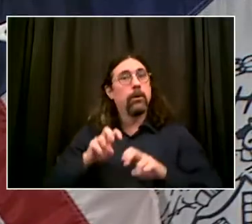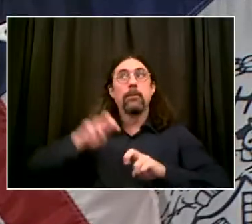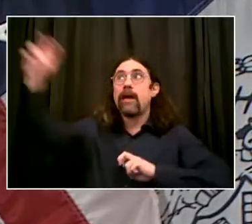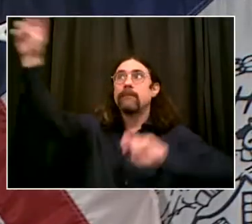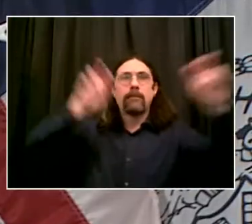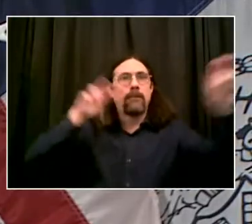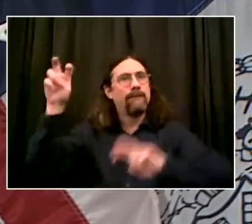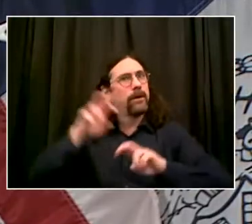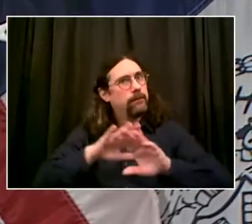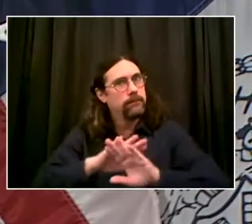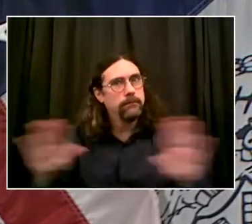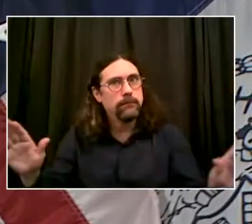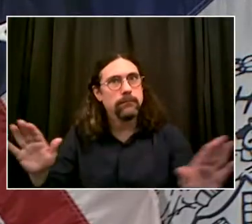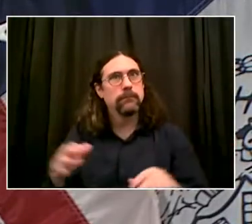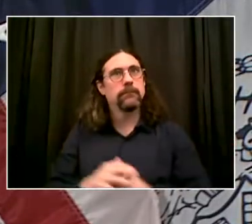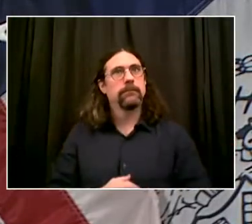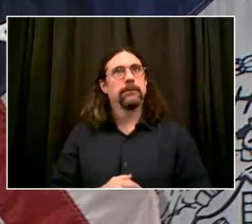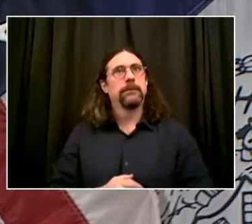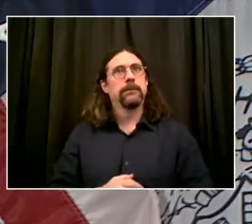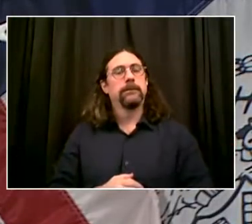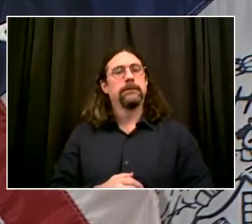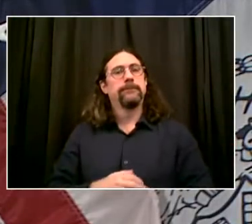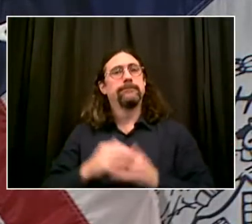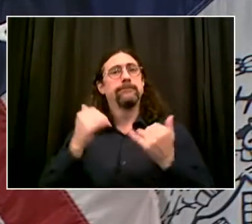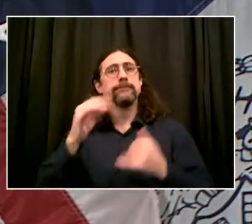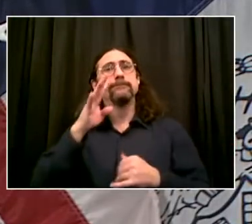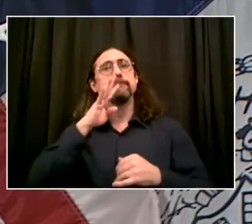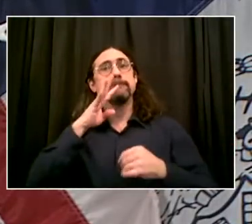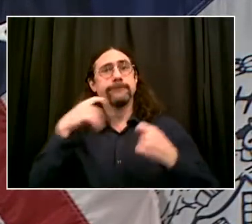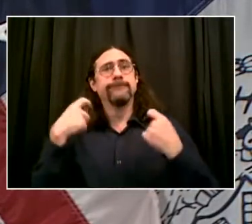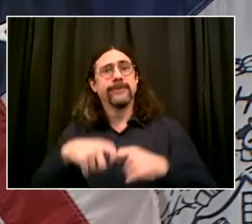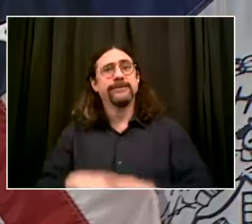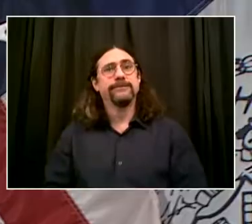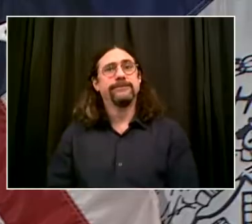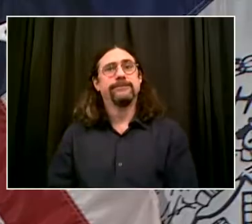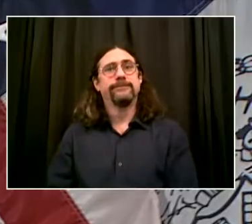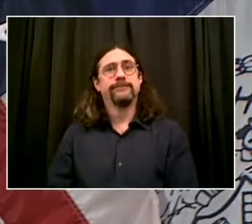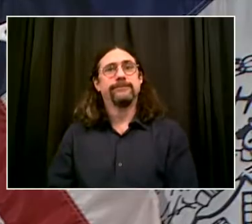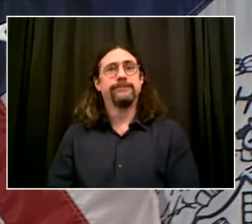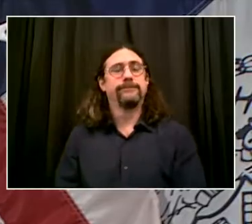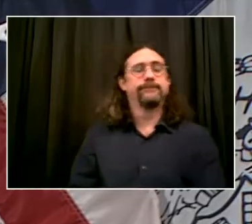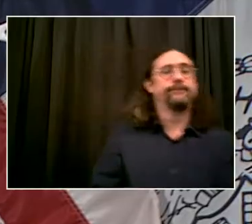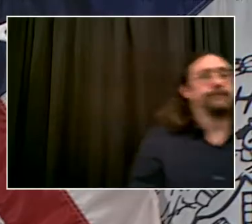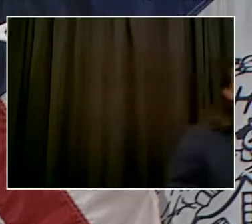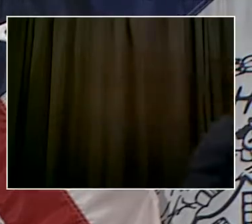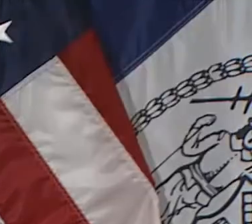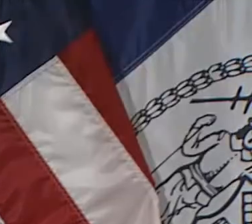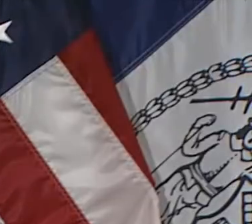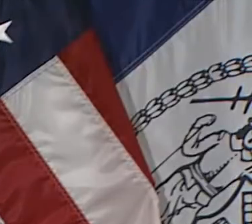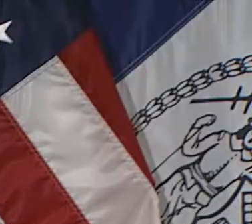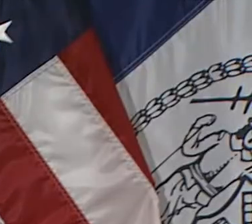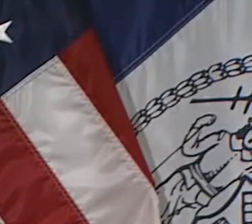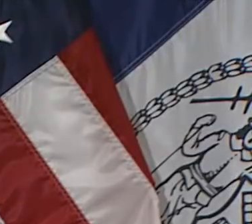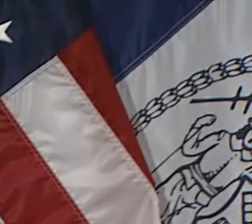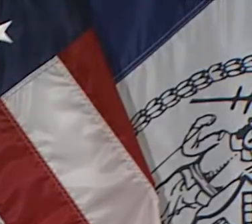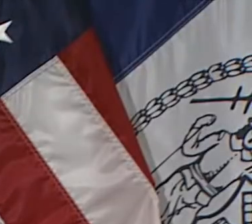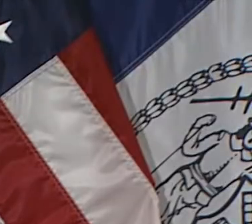DOWN, ESPECIALLY WITH THE VACCINE ARRIVII NGIN THE NEXT MATTER OF